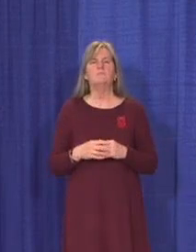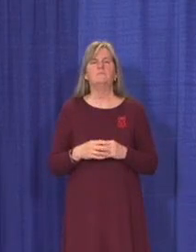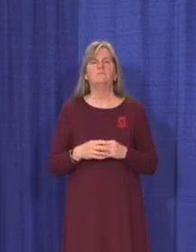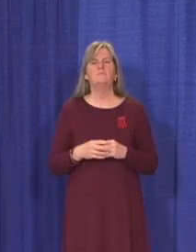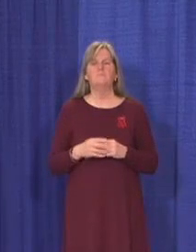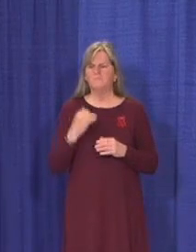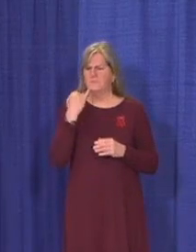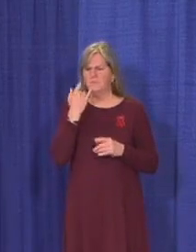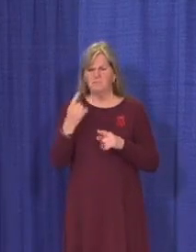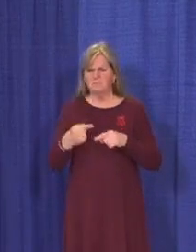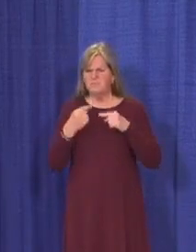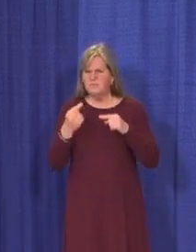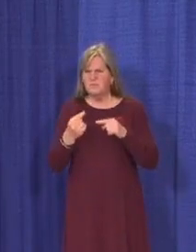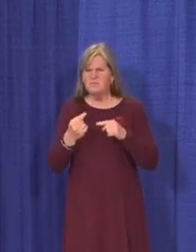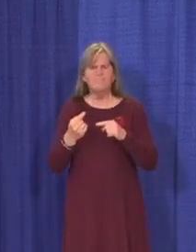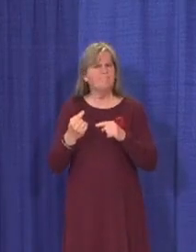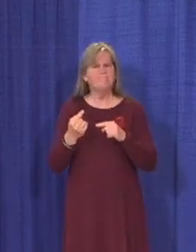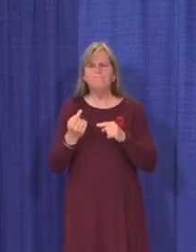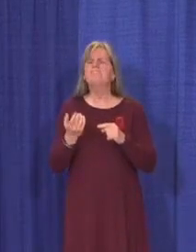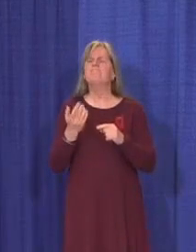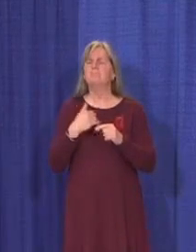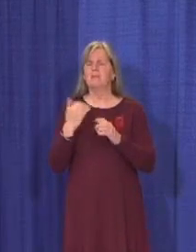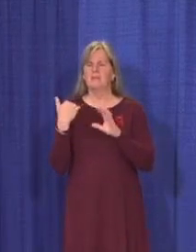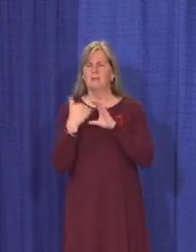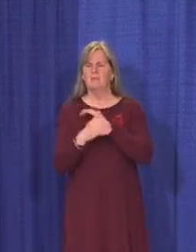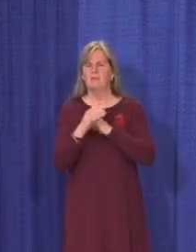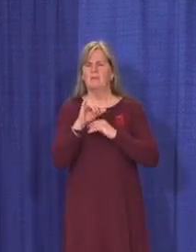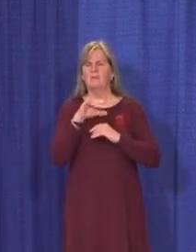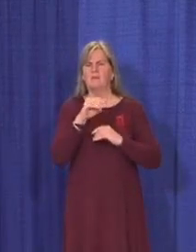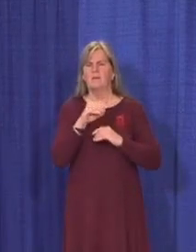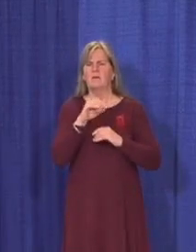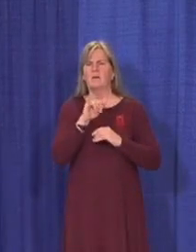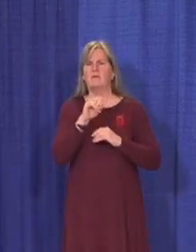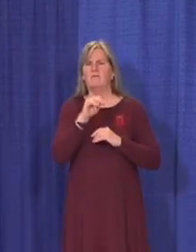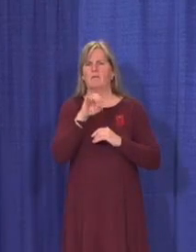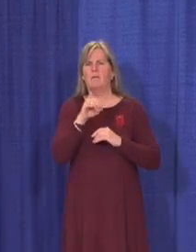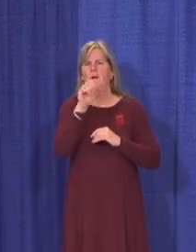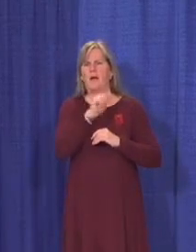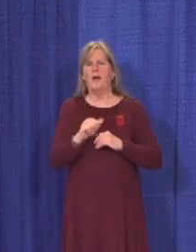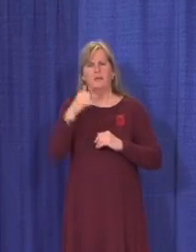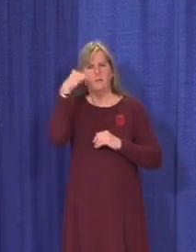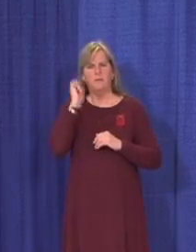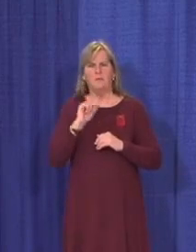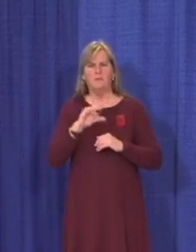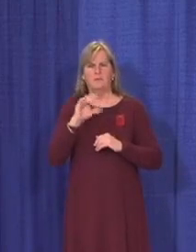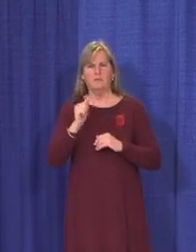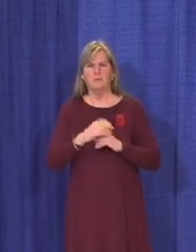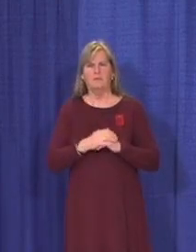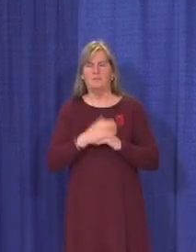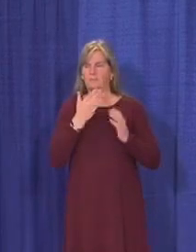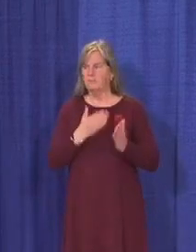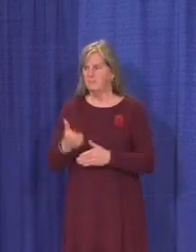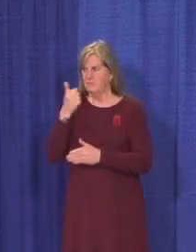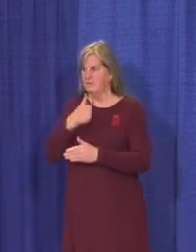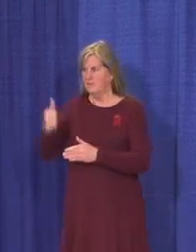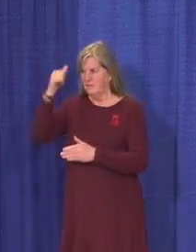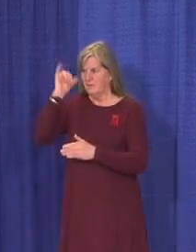We will go to the phone lines after our speakers and will call you by name and you will each have two questions.